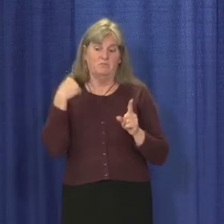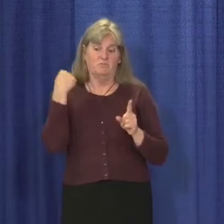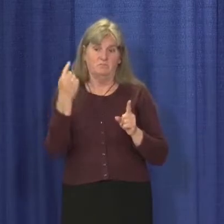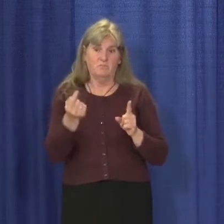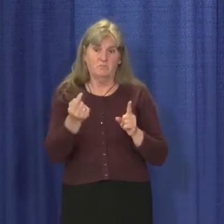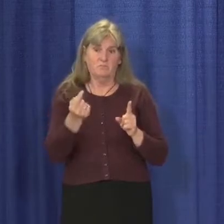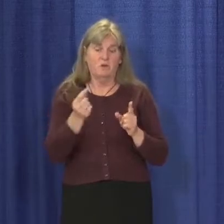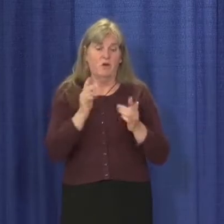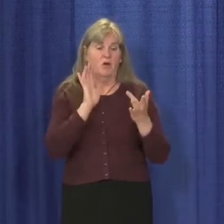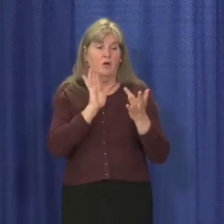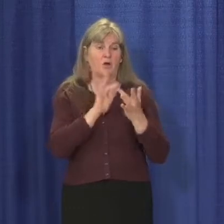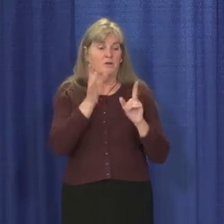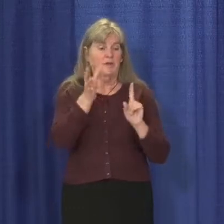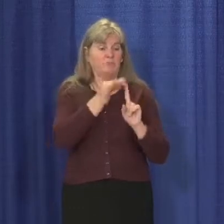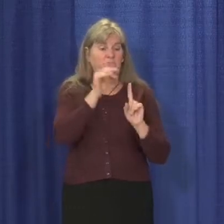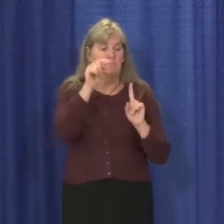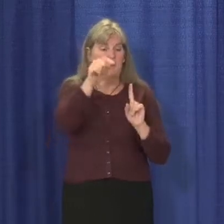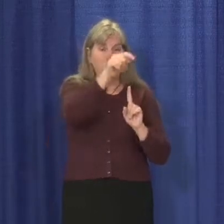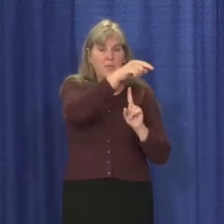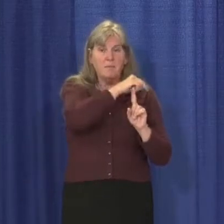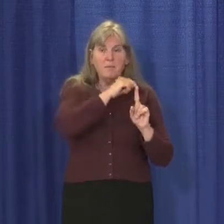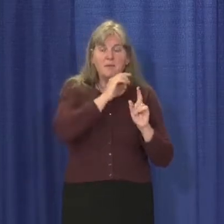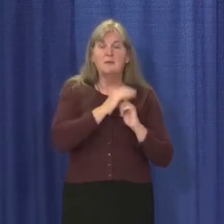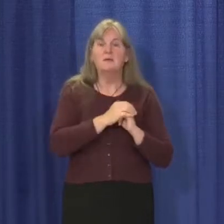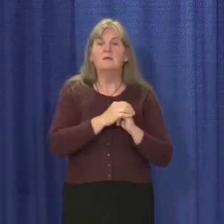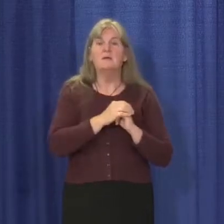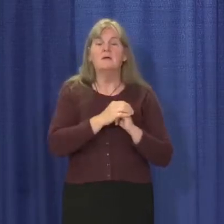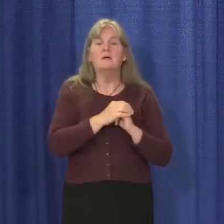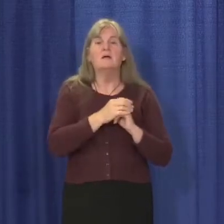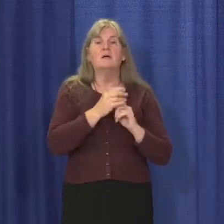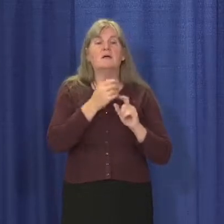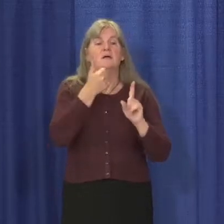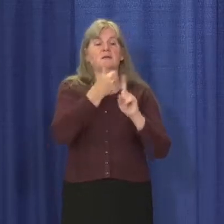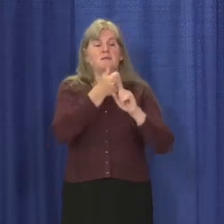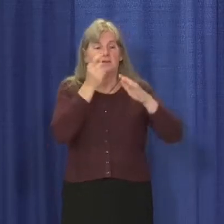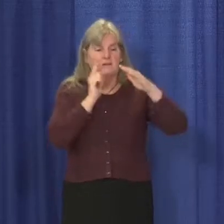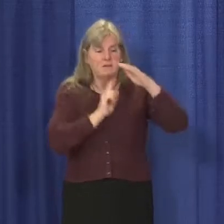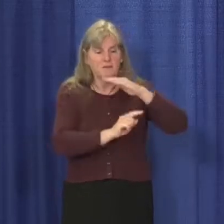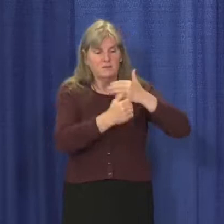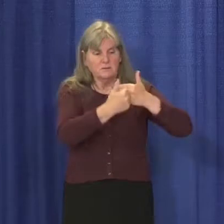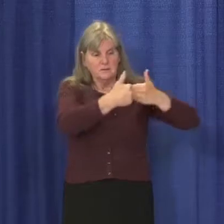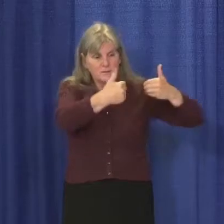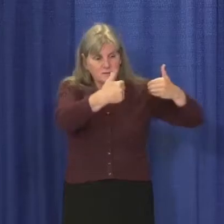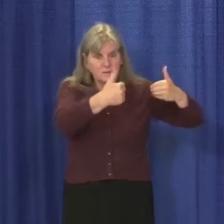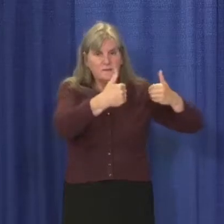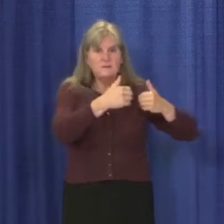contact tracing and through case isolation we have managed to